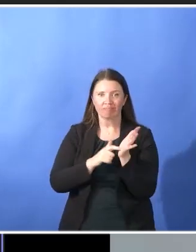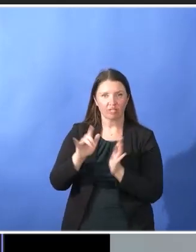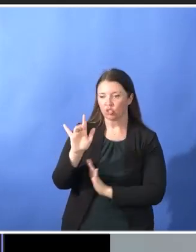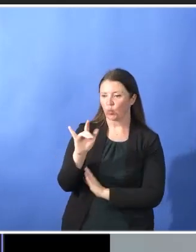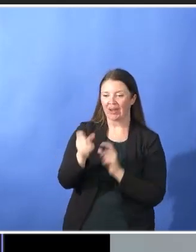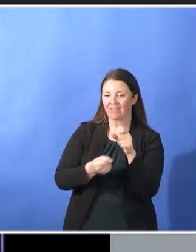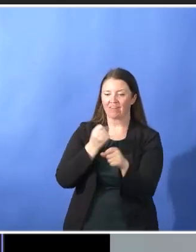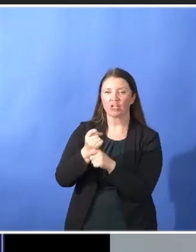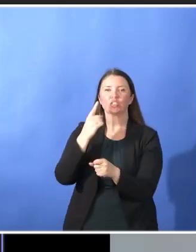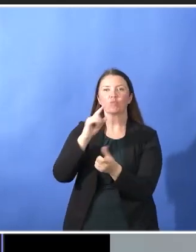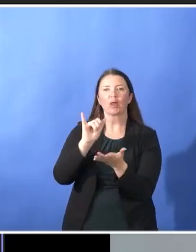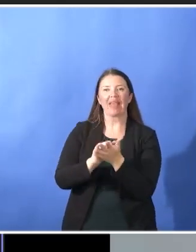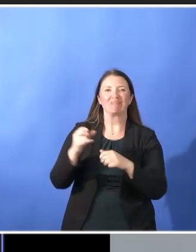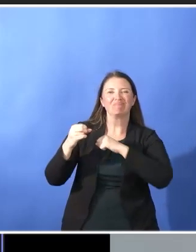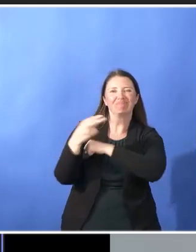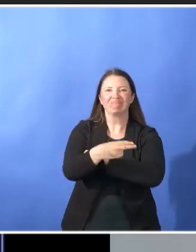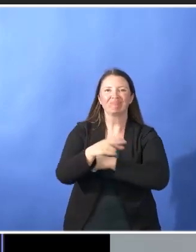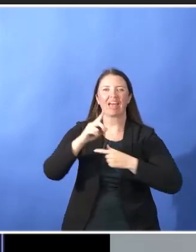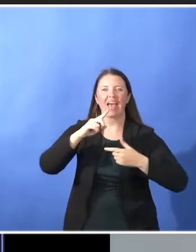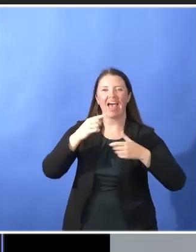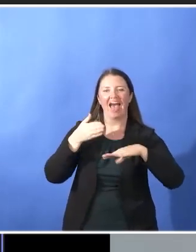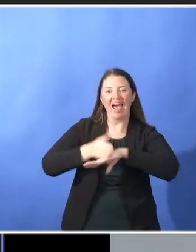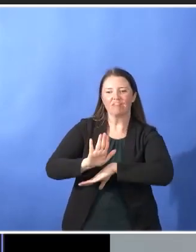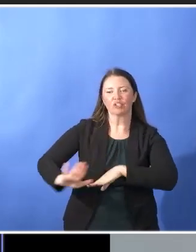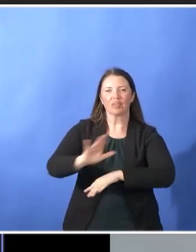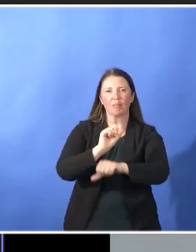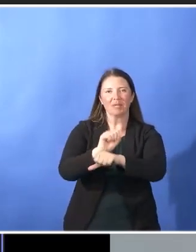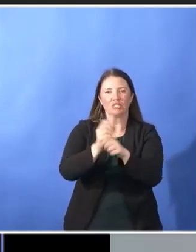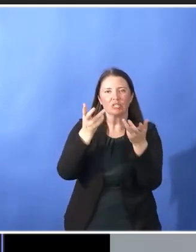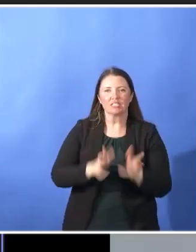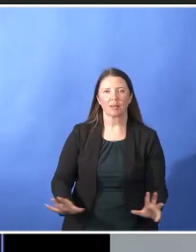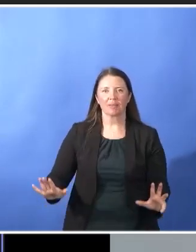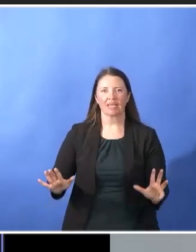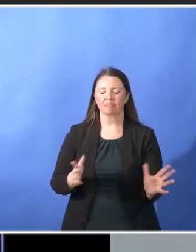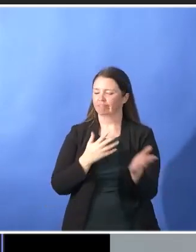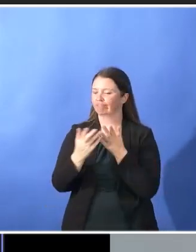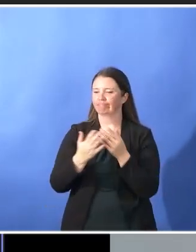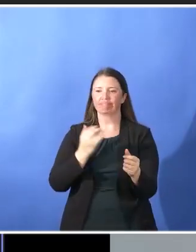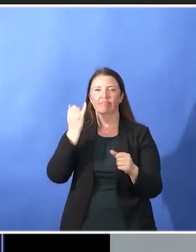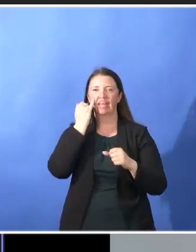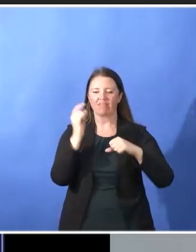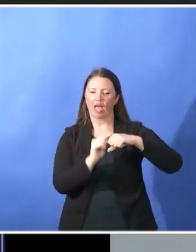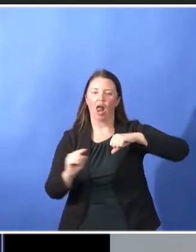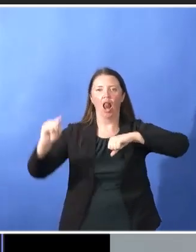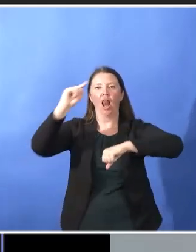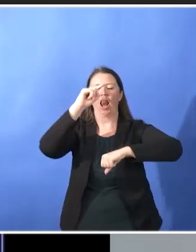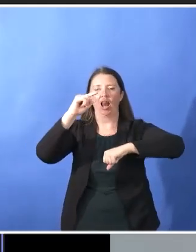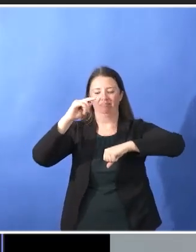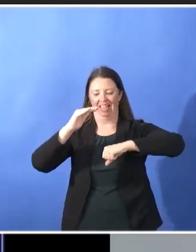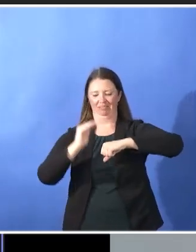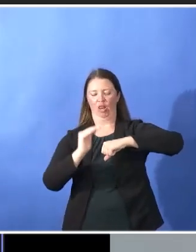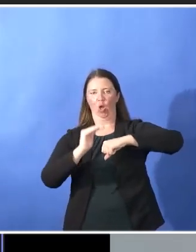FOR THAT POST MISSION DISPOSAL, EVEN ABOVE THE LOWEST OPERATIONAL ALTITUDE. A FEW OPERATORS WOULD TARGET